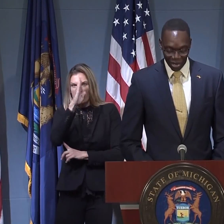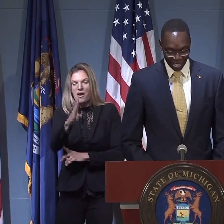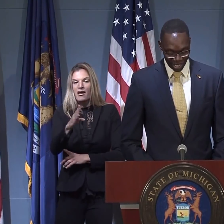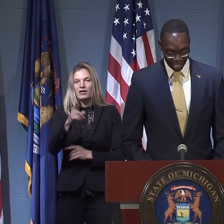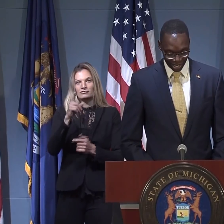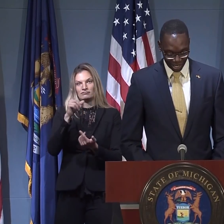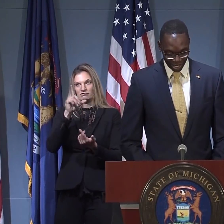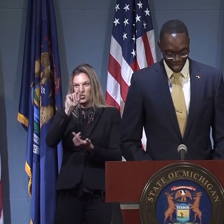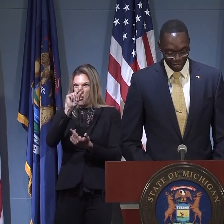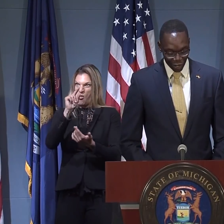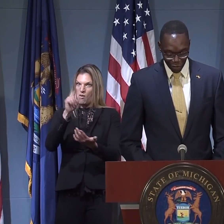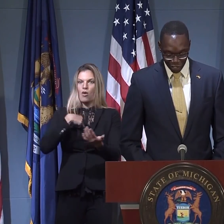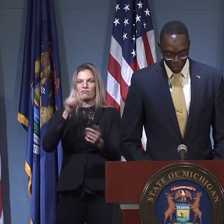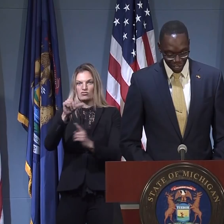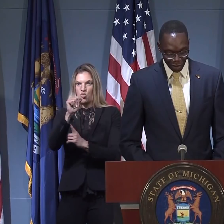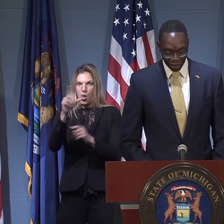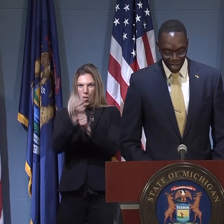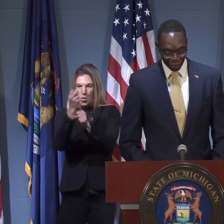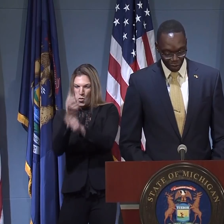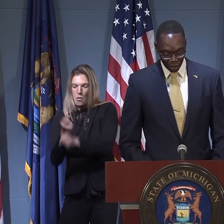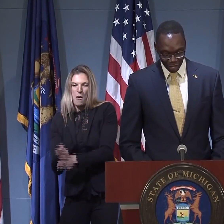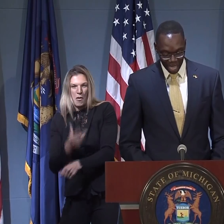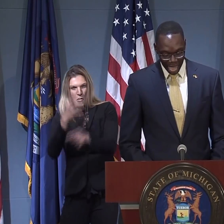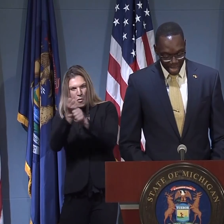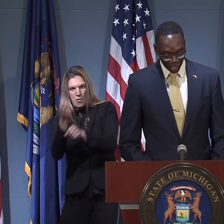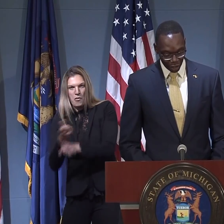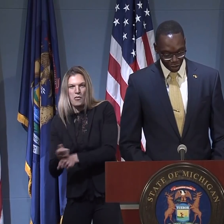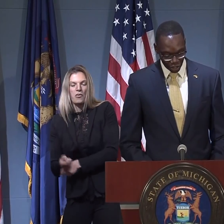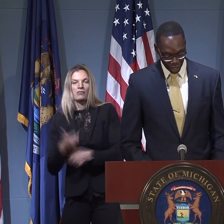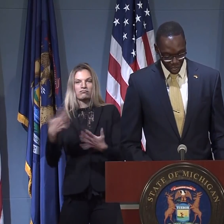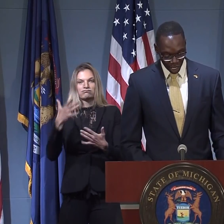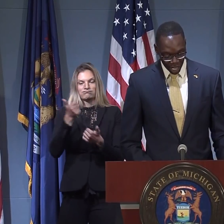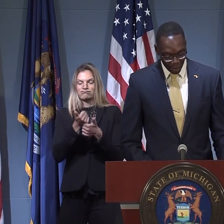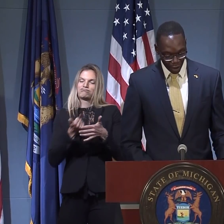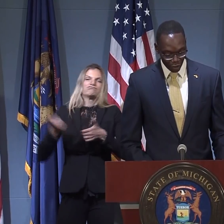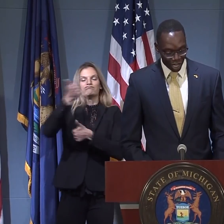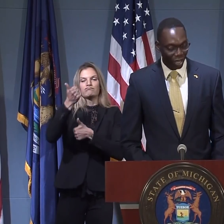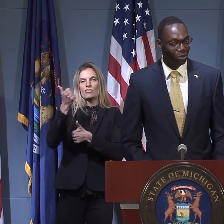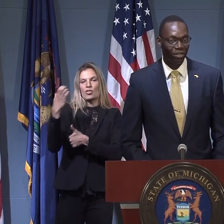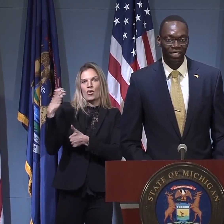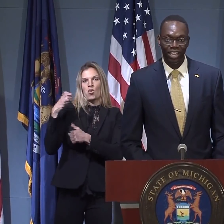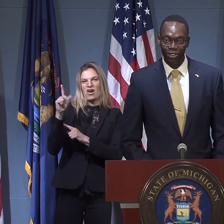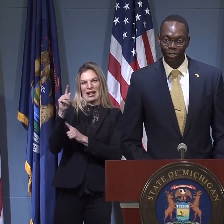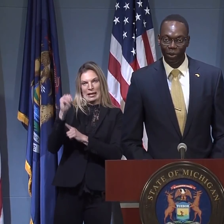COACH IN MICHIGAN WOL VER VEN'S MICHIGAN BASKETBALL HISTORY. THE ONLY COACH WAS SIX STRAIGHT